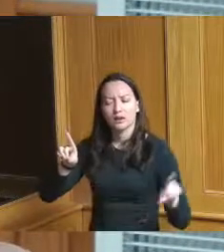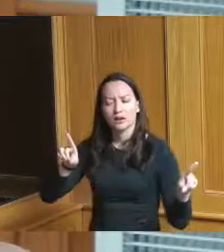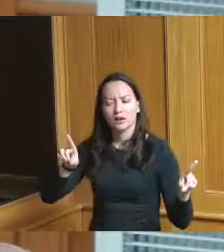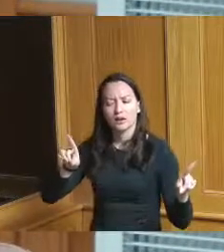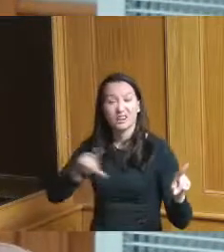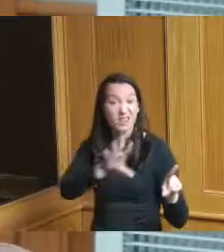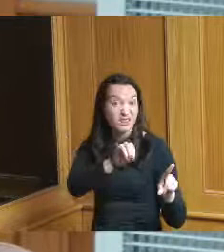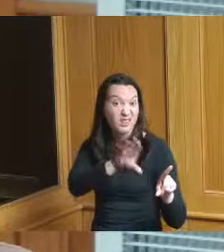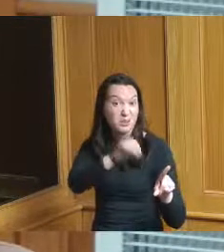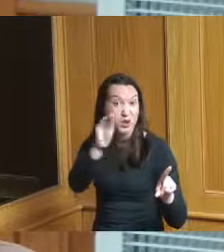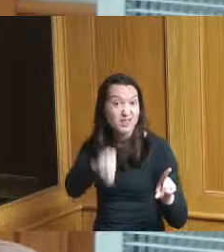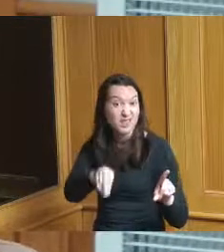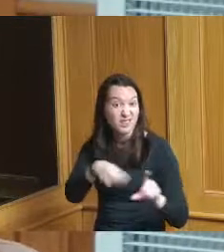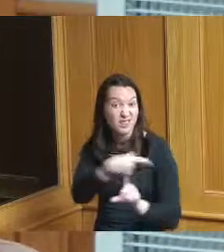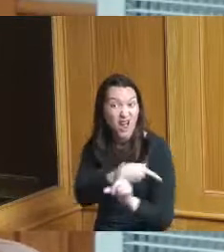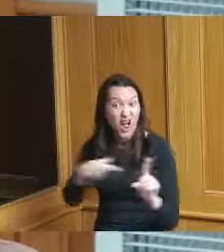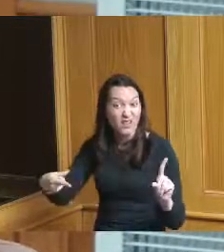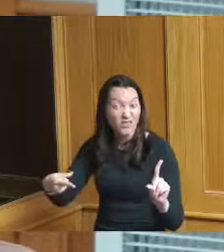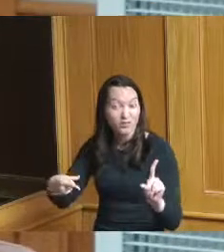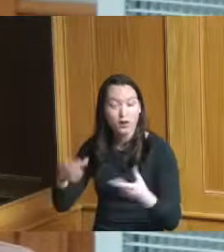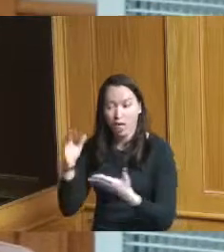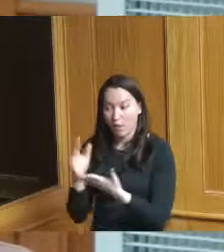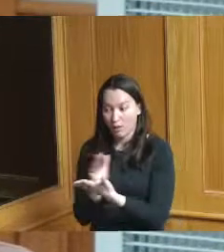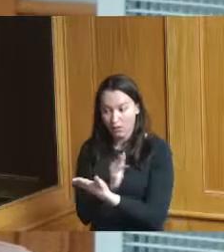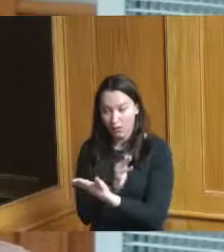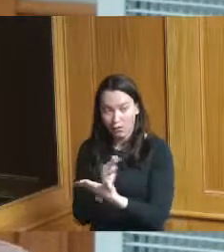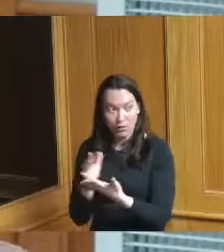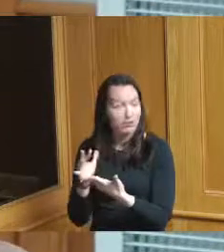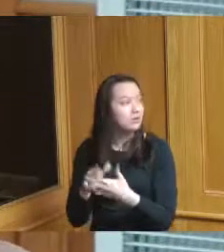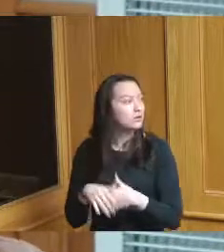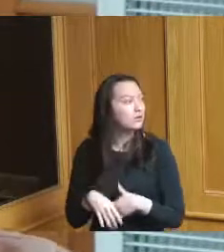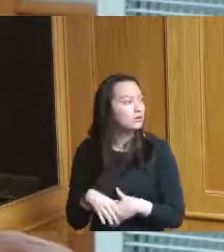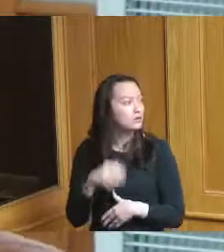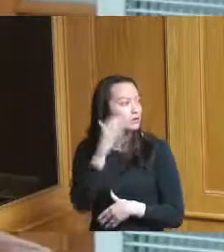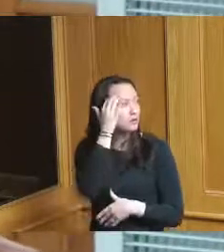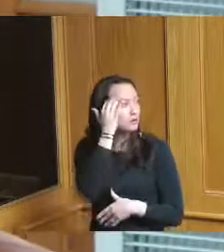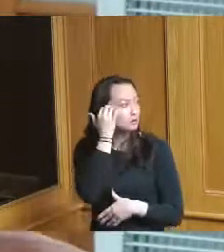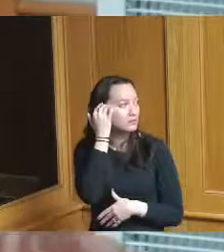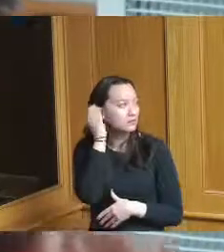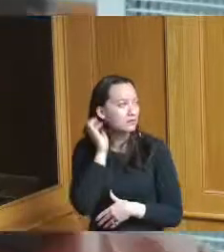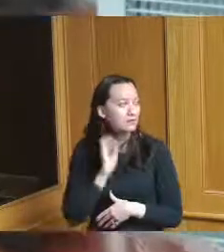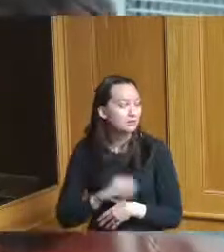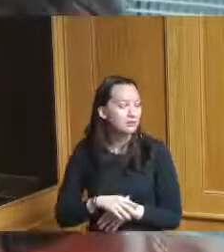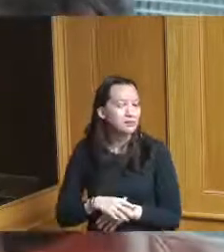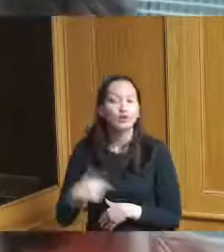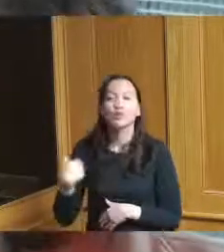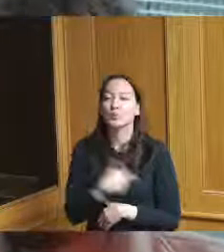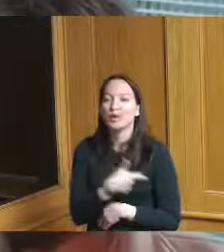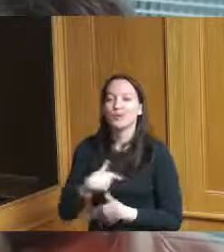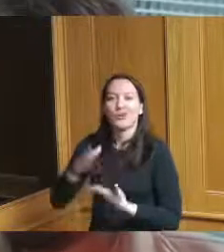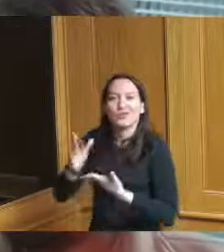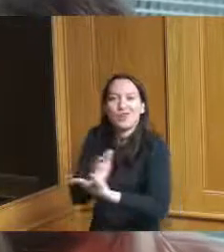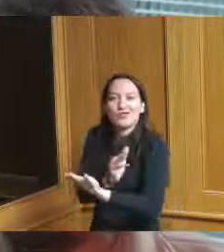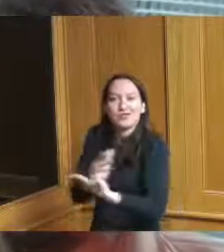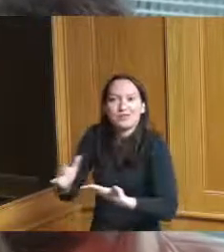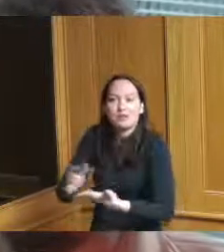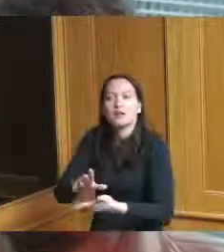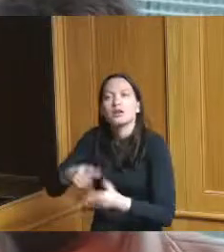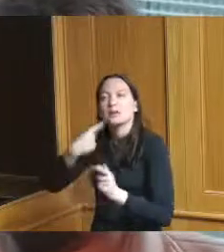50. so we put ratings on it because sorry we put ranges on it so there's that 25 percent and then